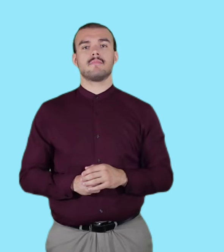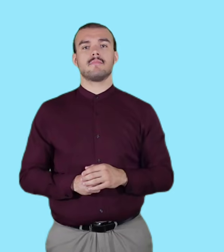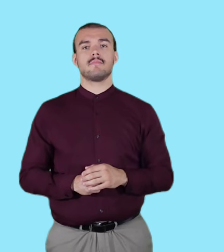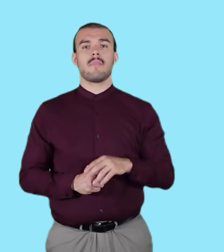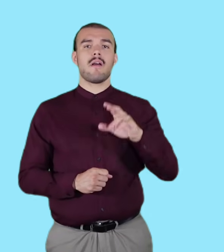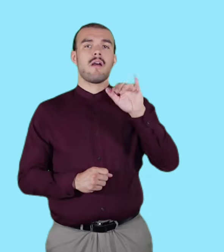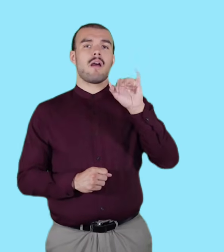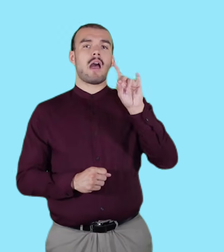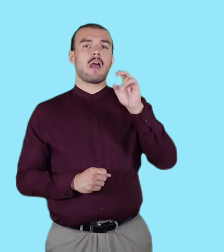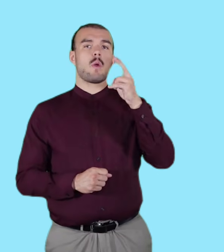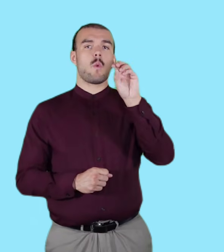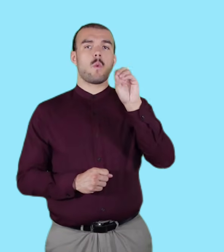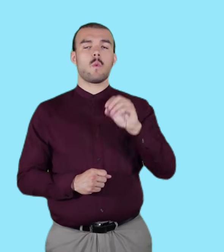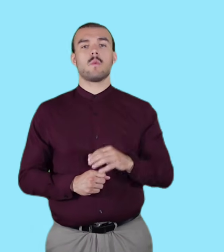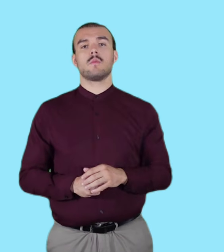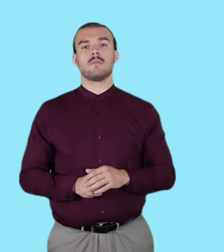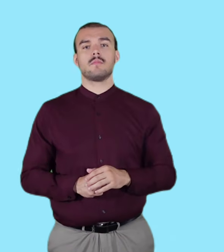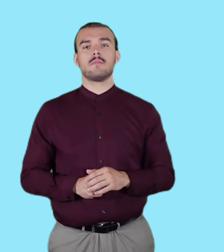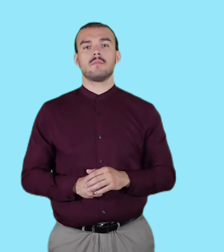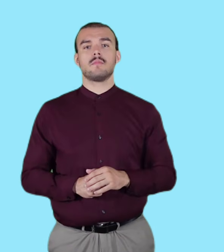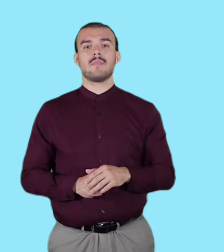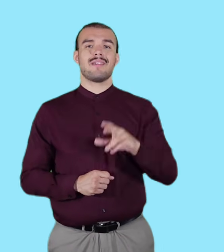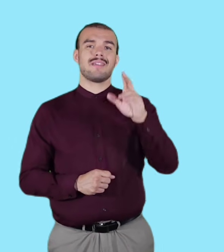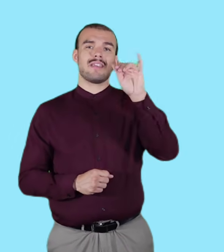Idaho, Illinois,